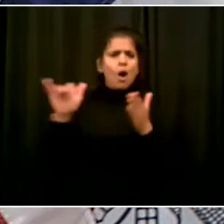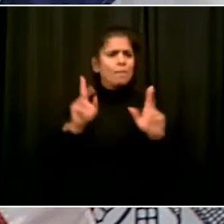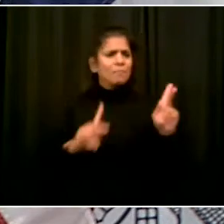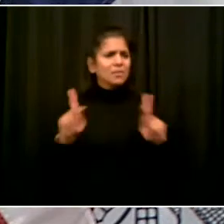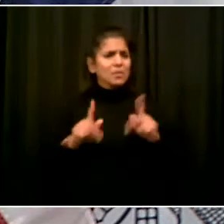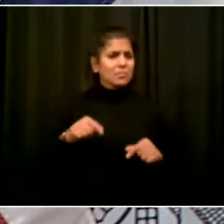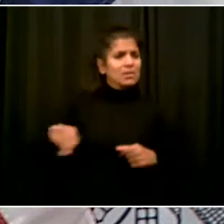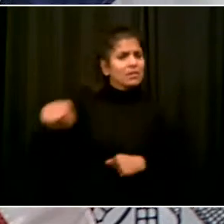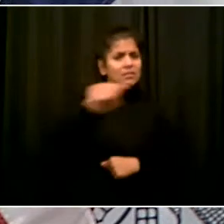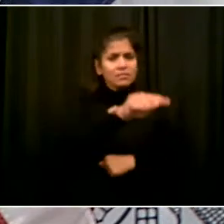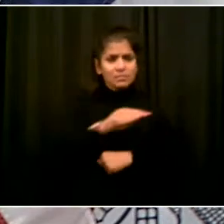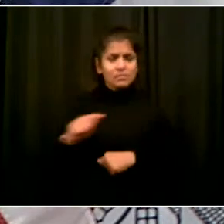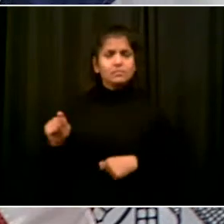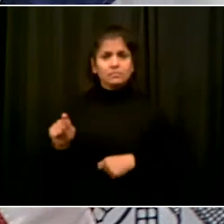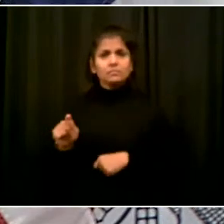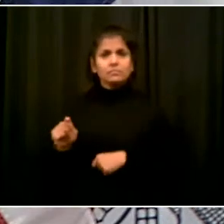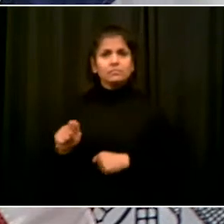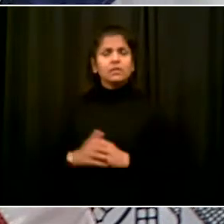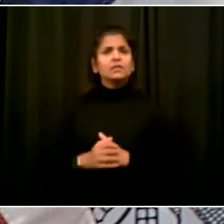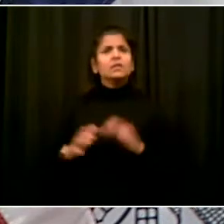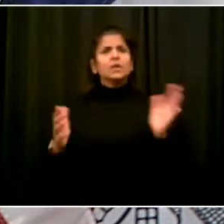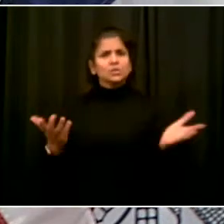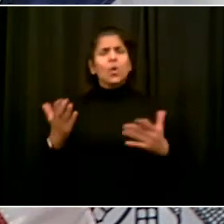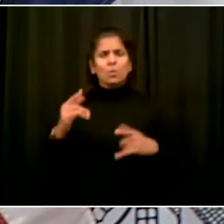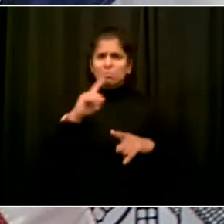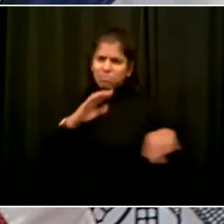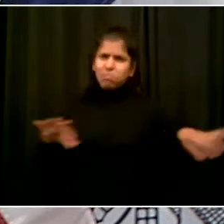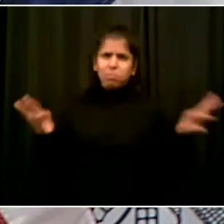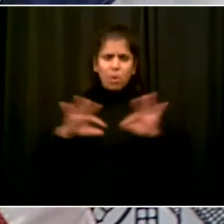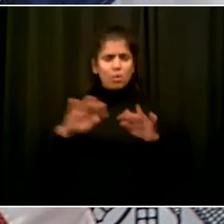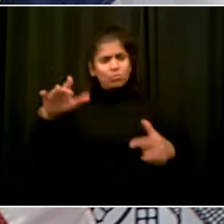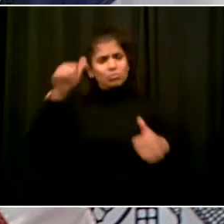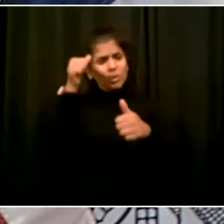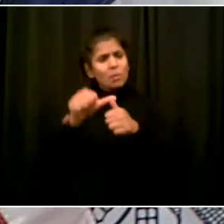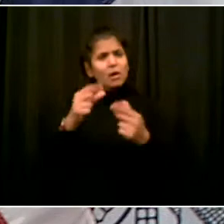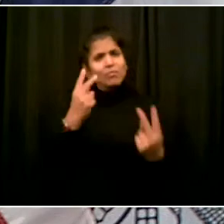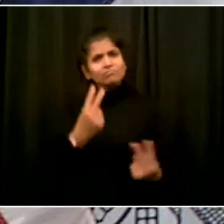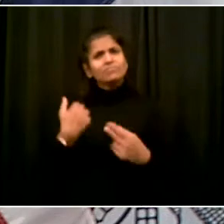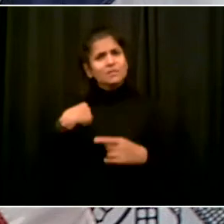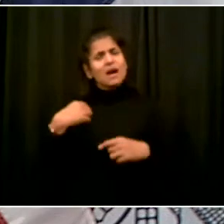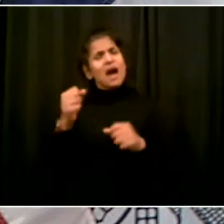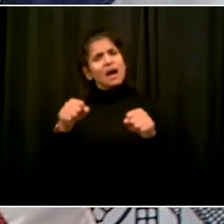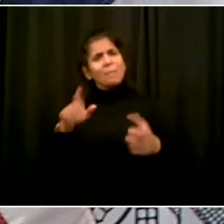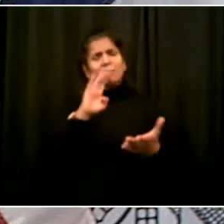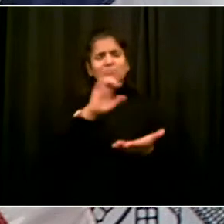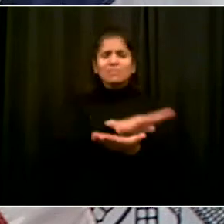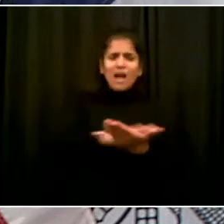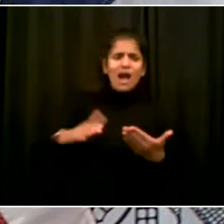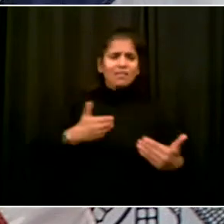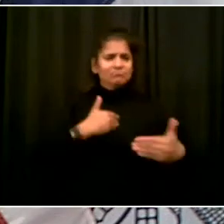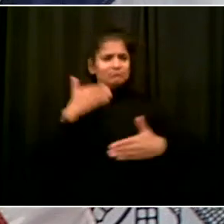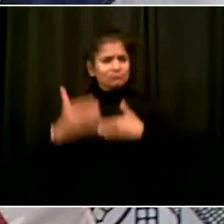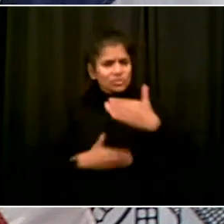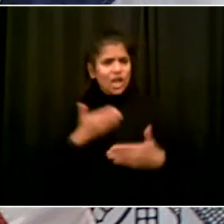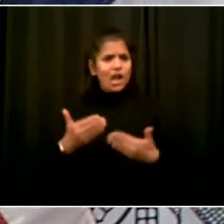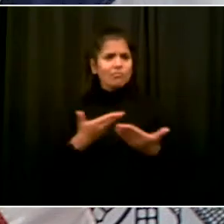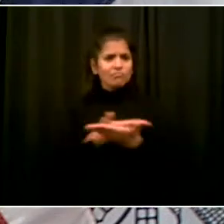WE HAVE SEEE N OVER THIS LAST WFE YEARS IN OUR NATIONAL LIFE. A RRIEMNNR DEYOU